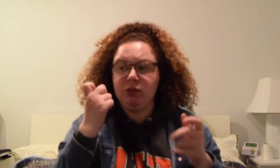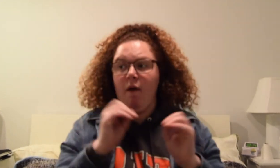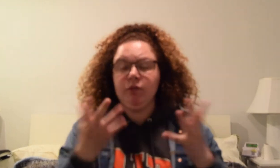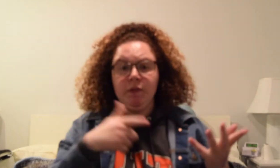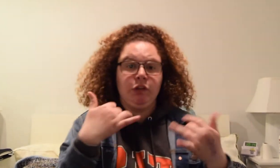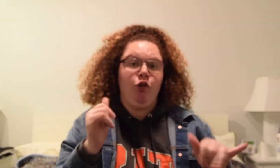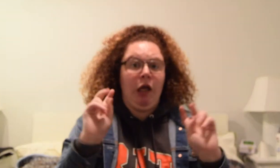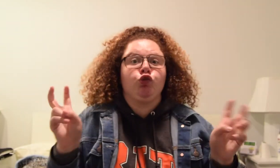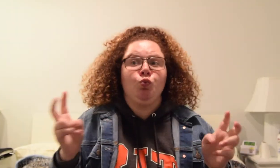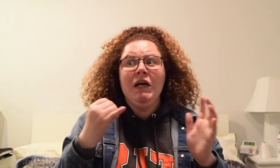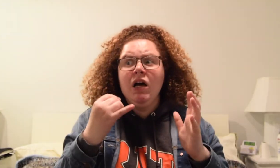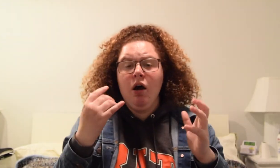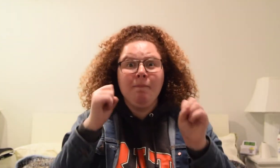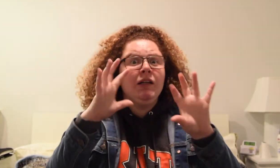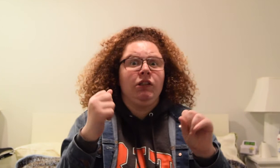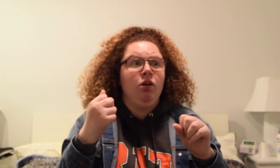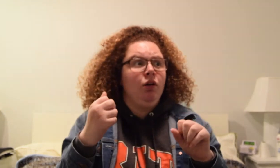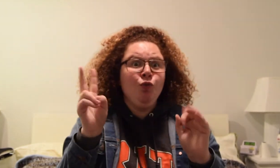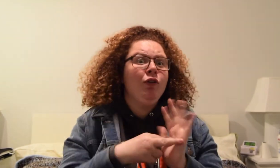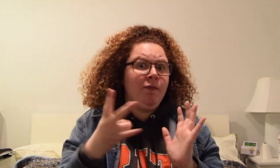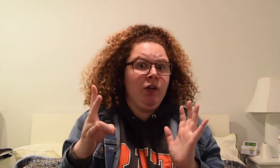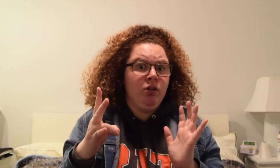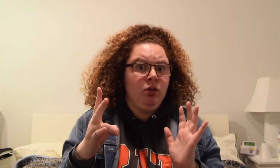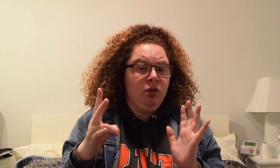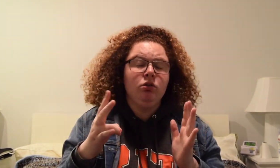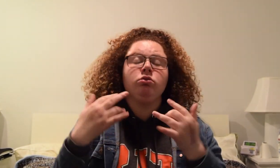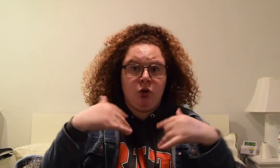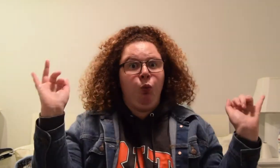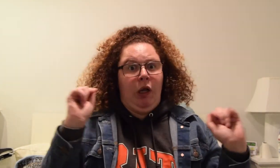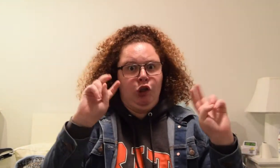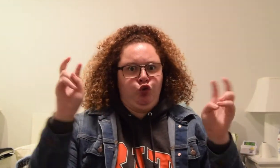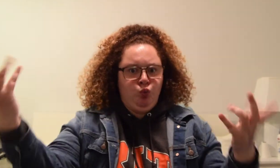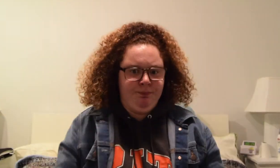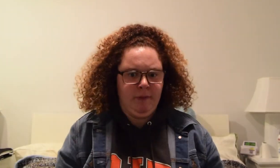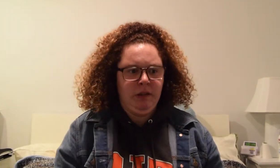Because it's still an issue. Amazing how it's 2017 and it's STILL an issue